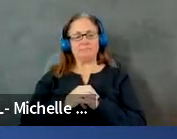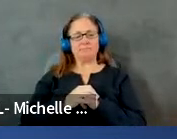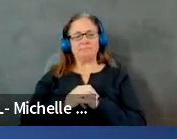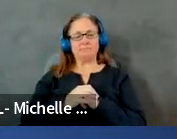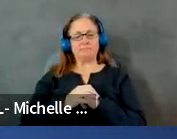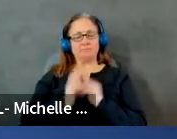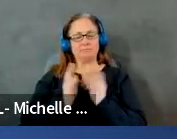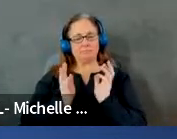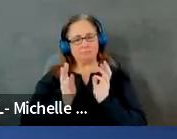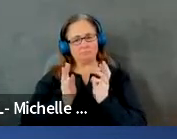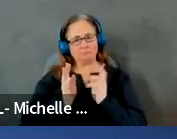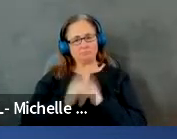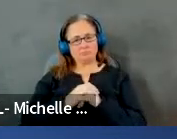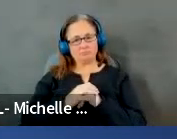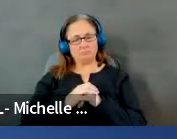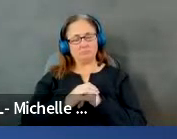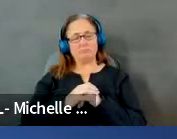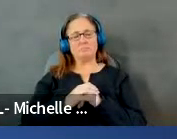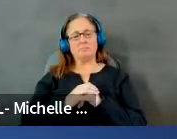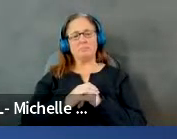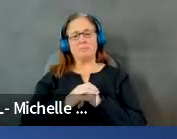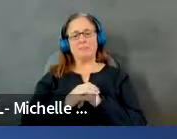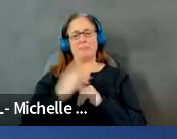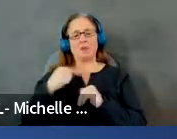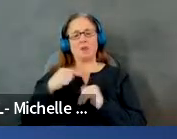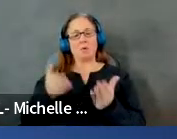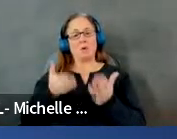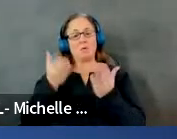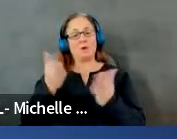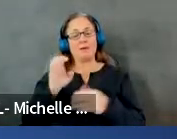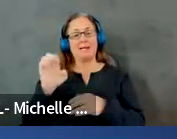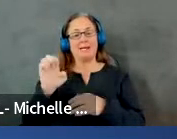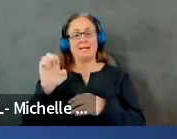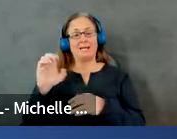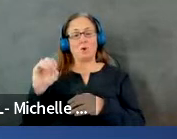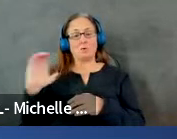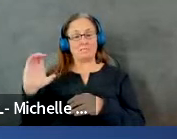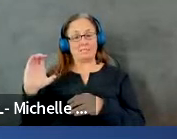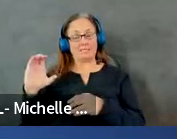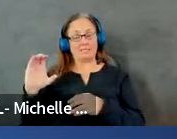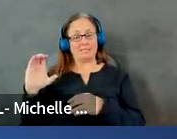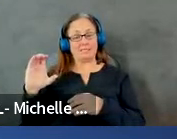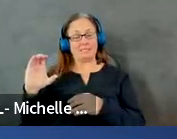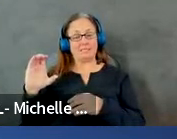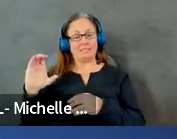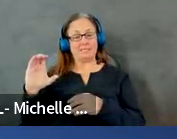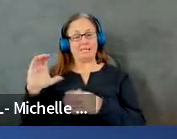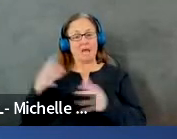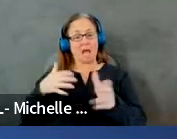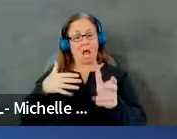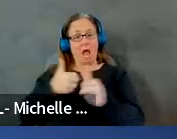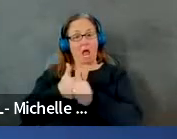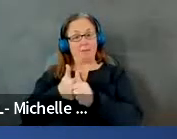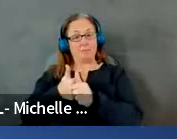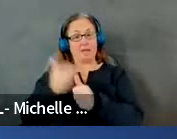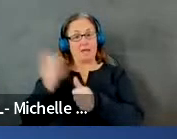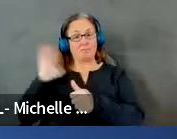So we recommended that the EEOC uplift and updates its previous guidance. The